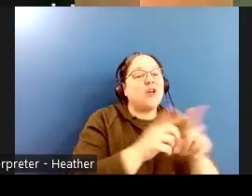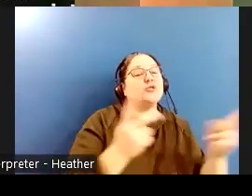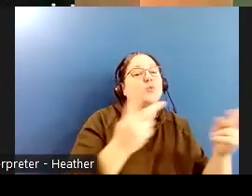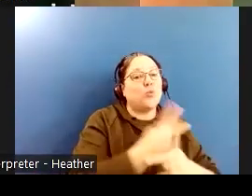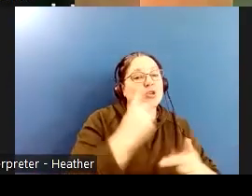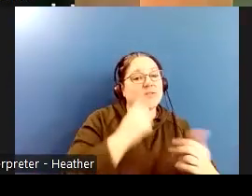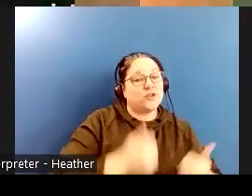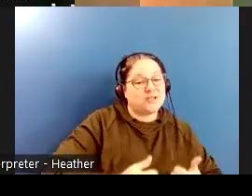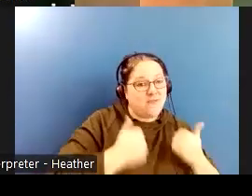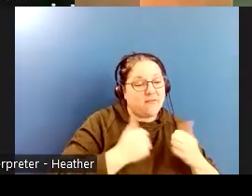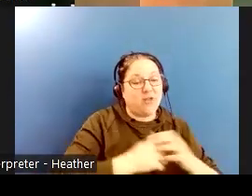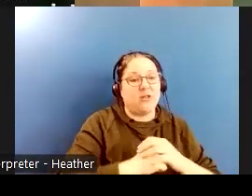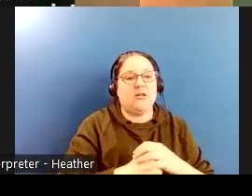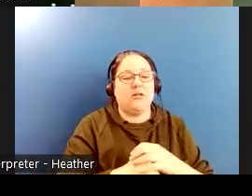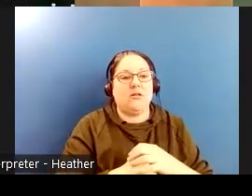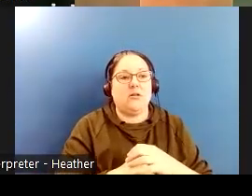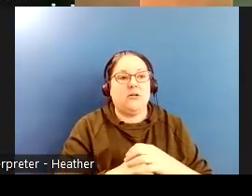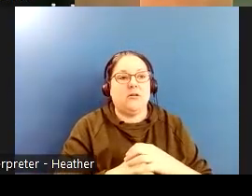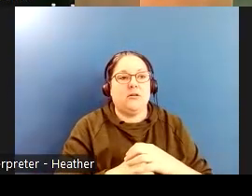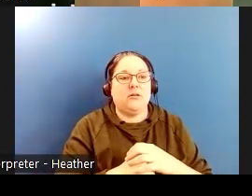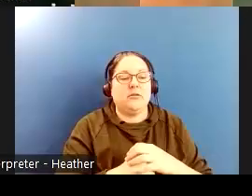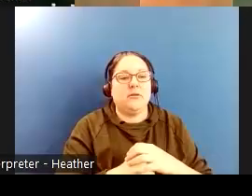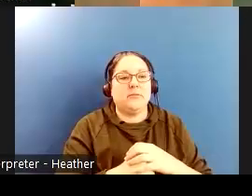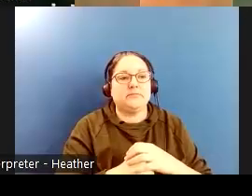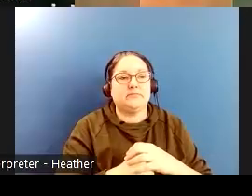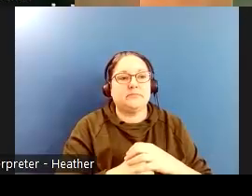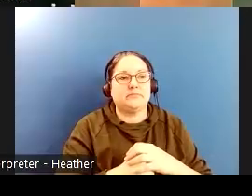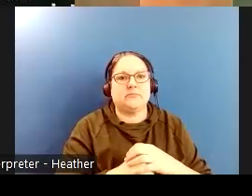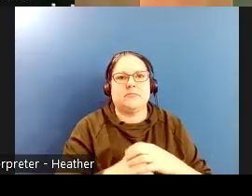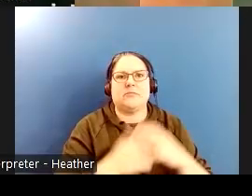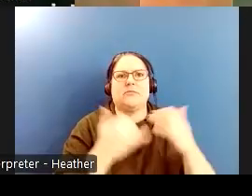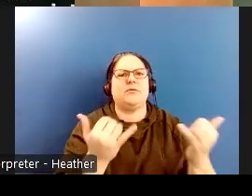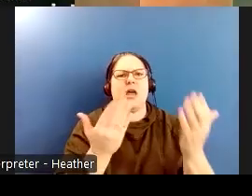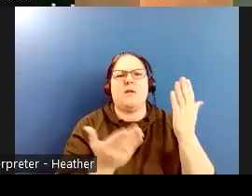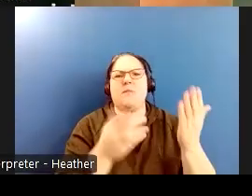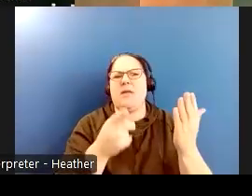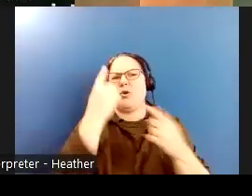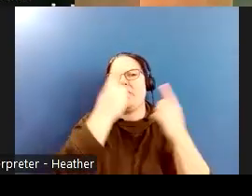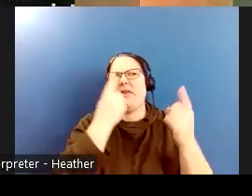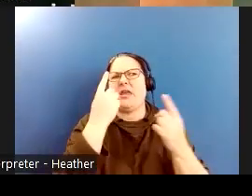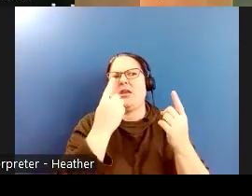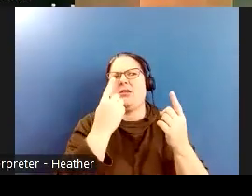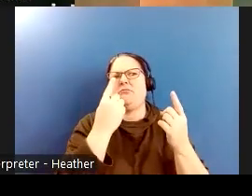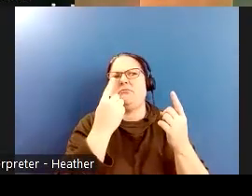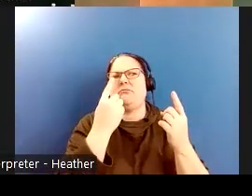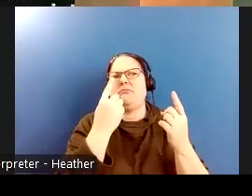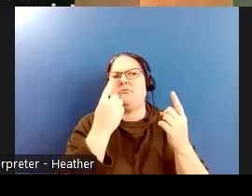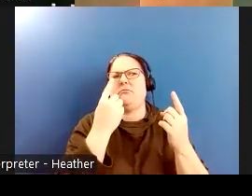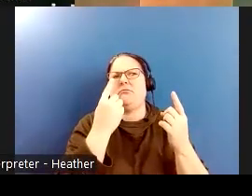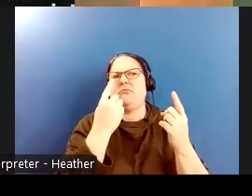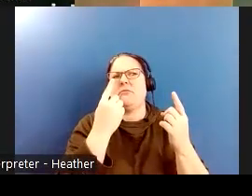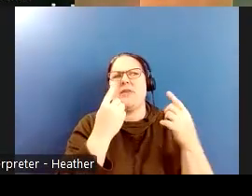Okay. Now, now you're kind of wondering, well, again, those four different cal categories. So,